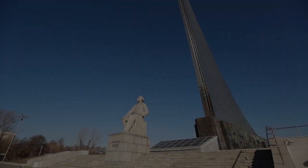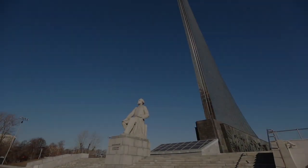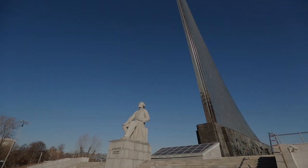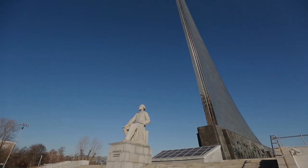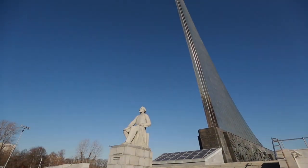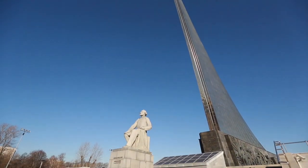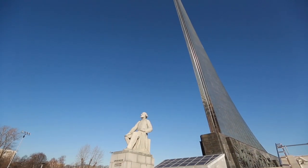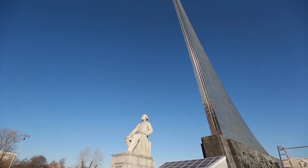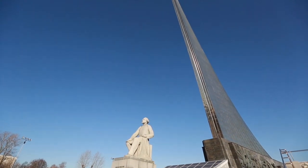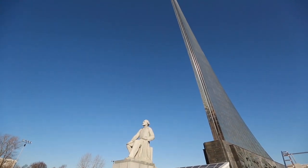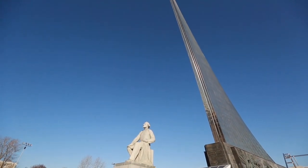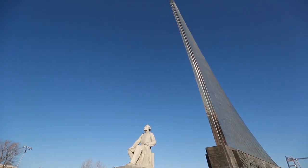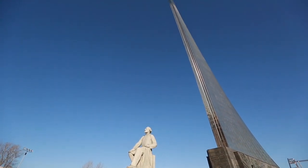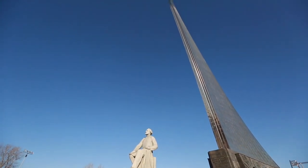(Monument to the Conquerors of Space)